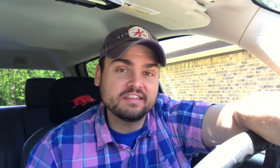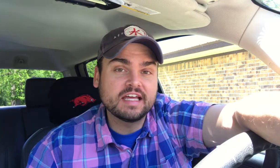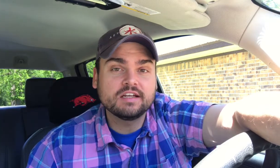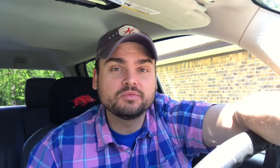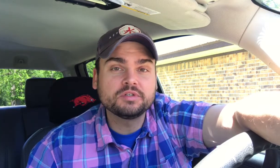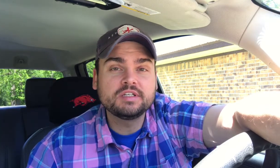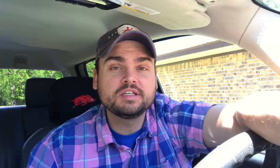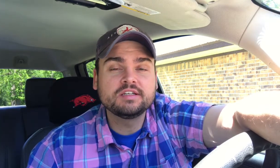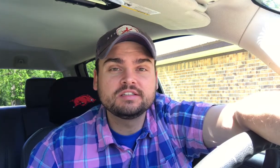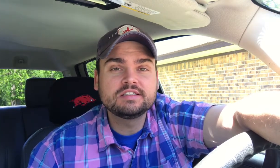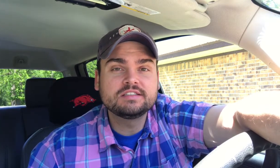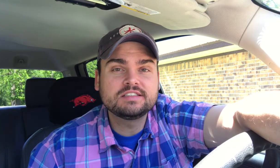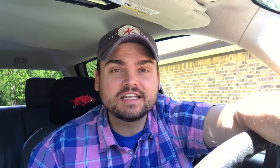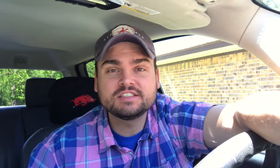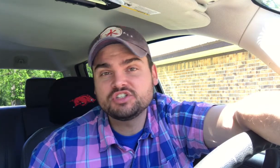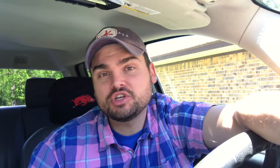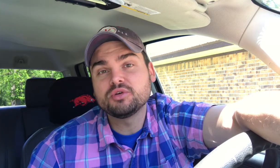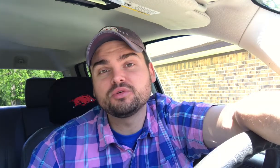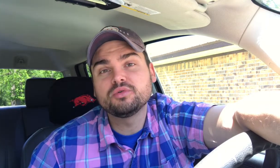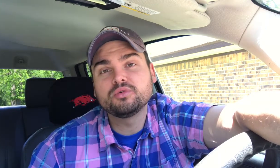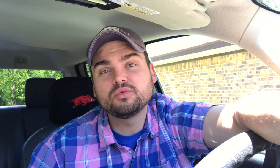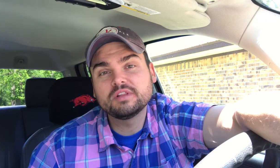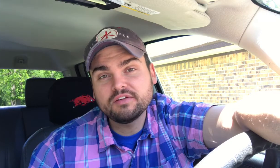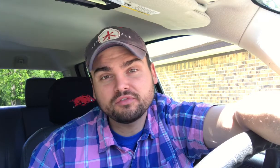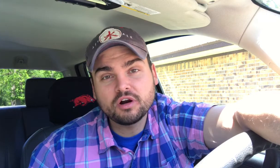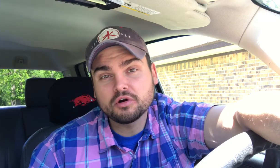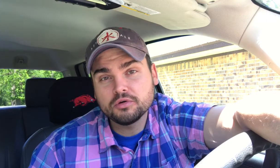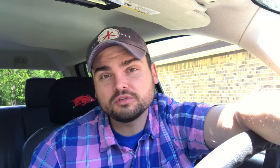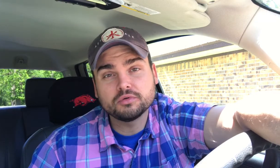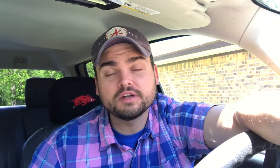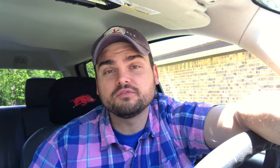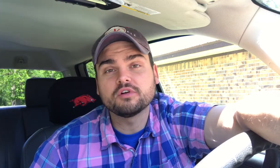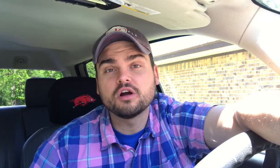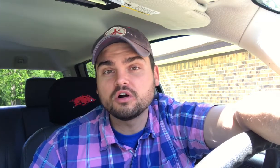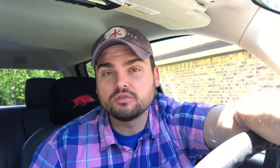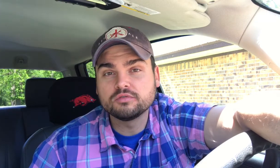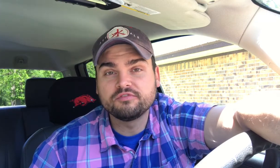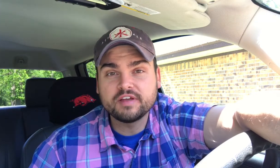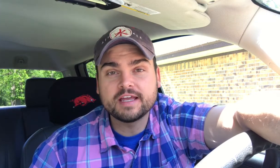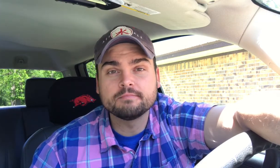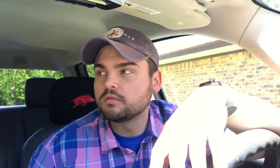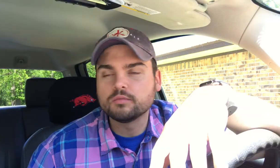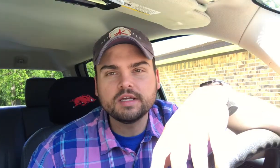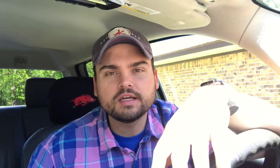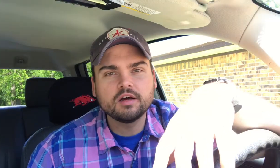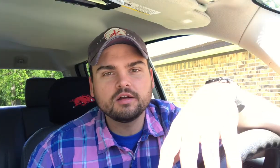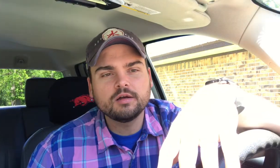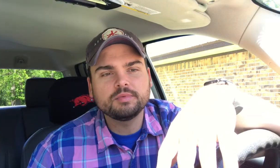that. We tend to live for our own glory, for our own fame. We get caught up in